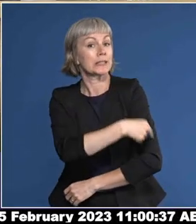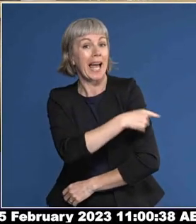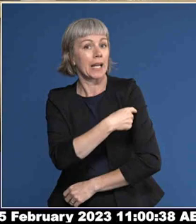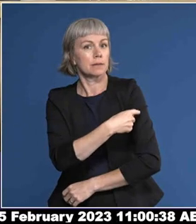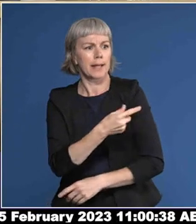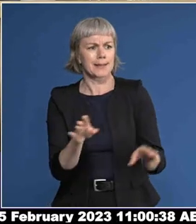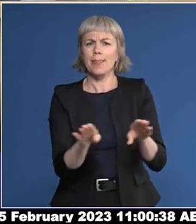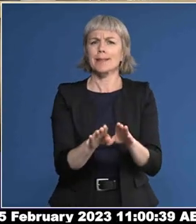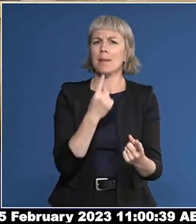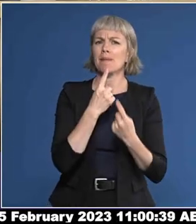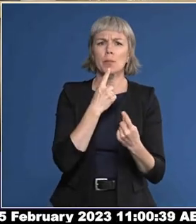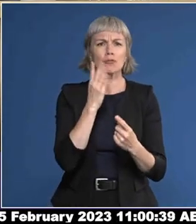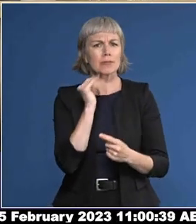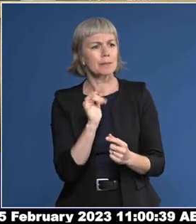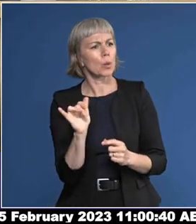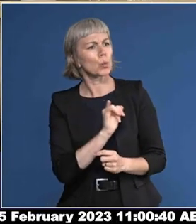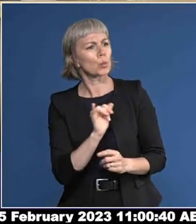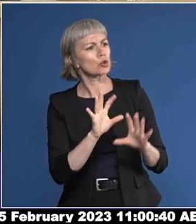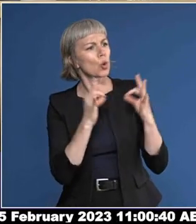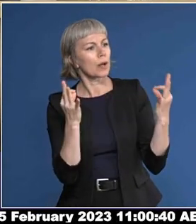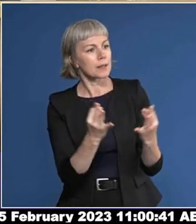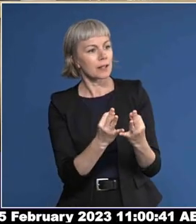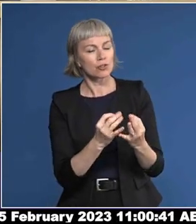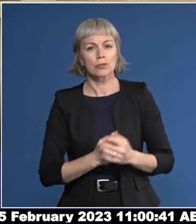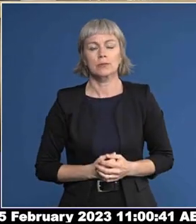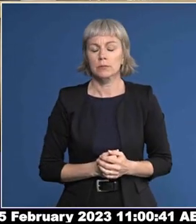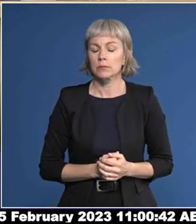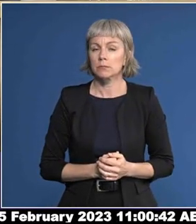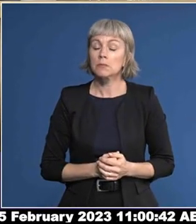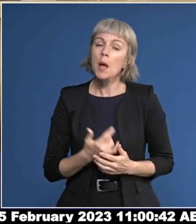handling training, it's very bespoke to the environment that you are working in, to the clients that you're supporting.